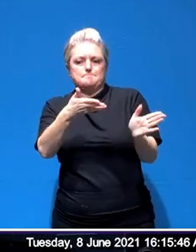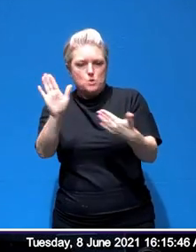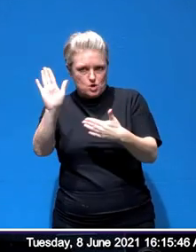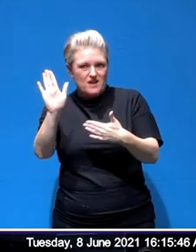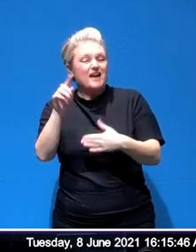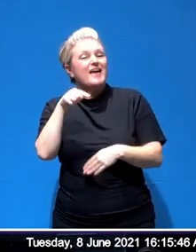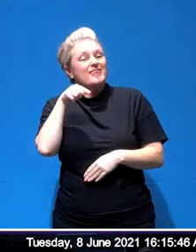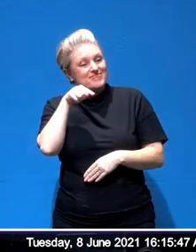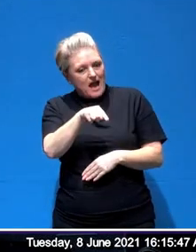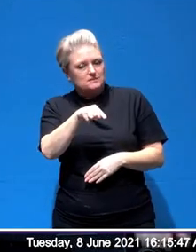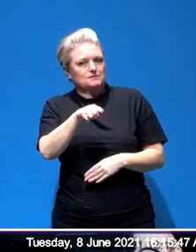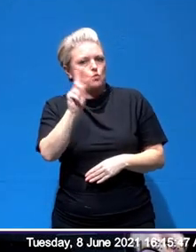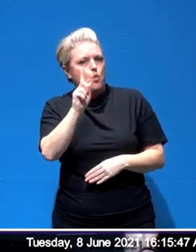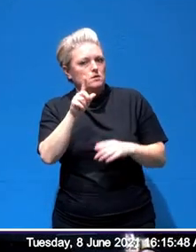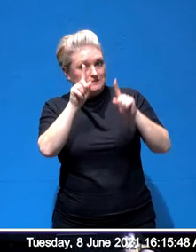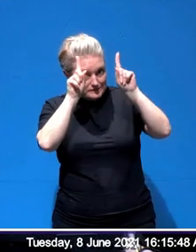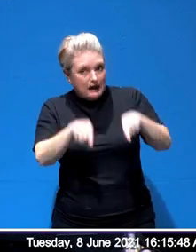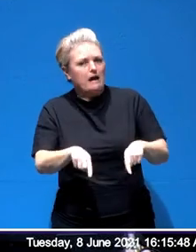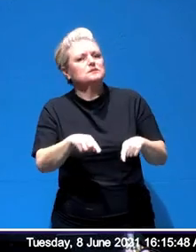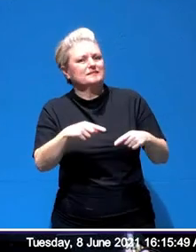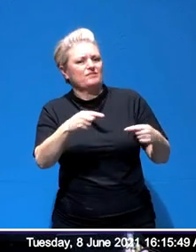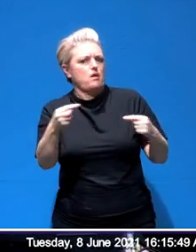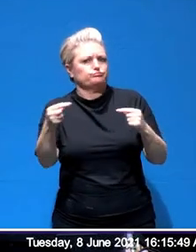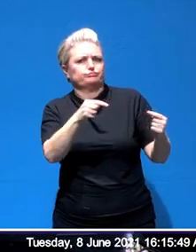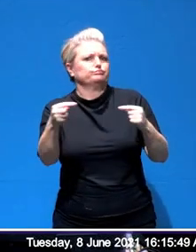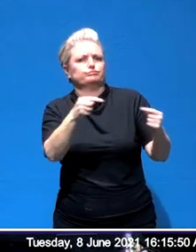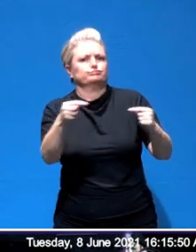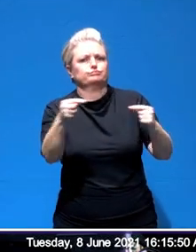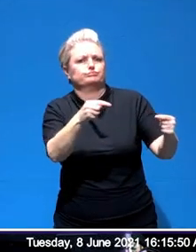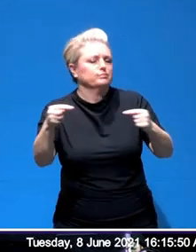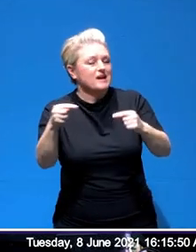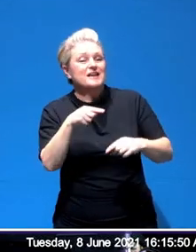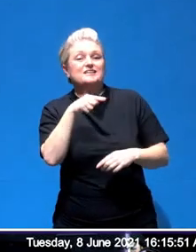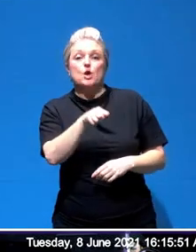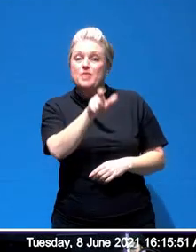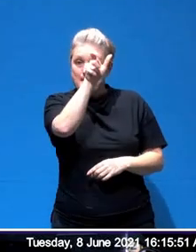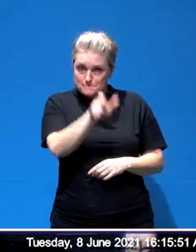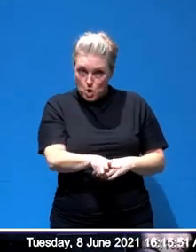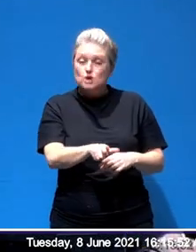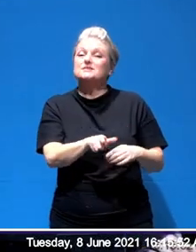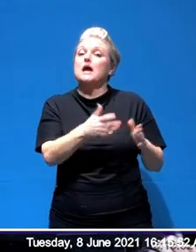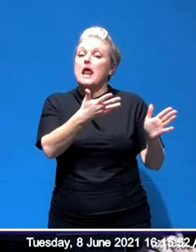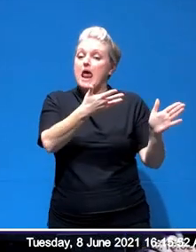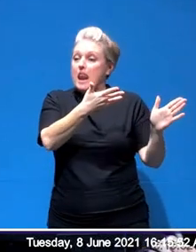That person left but was then reinstated in a position which had a line of